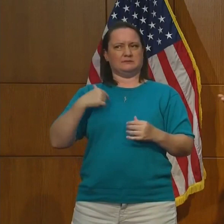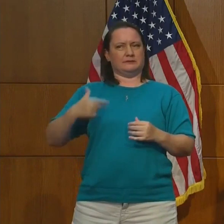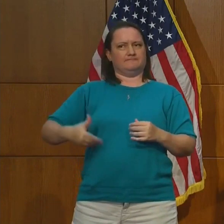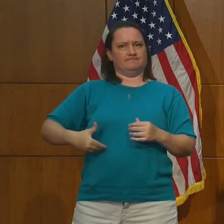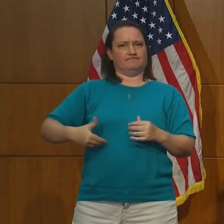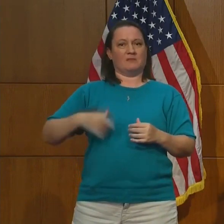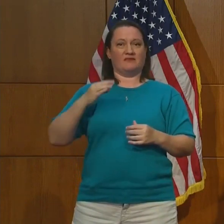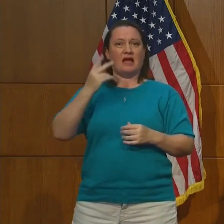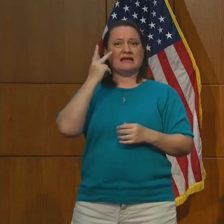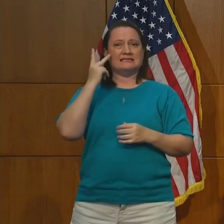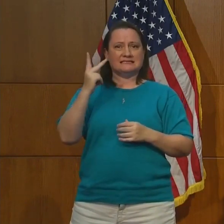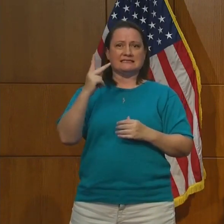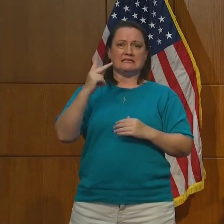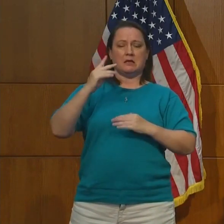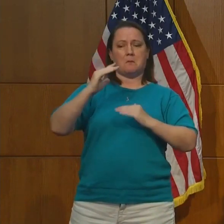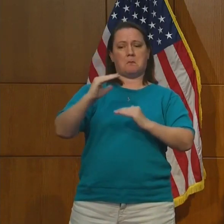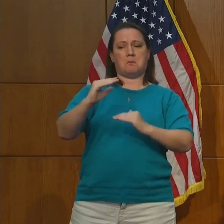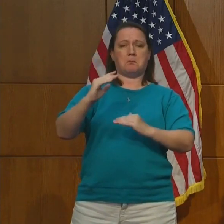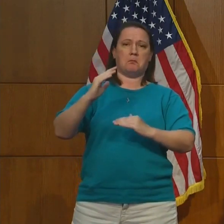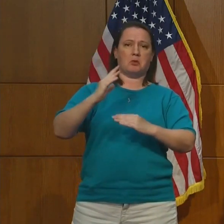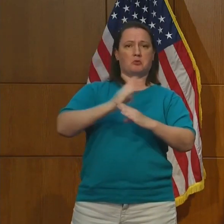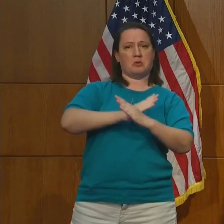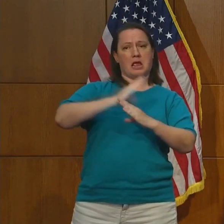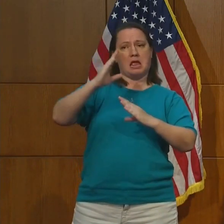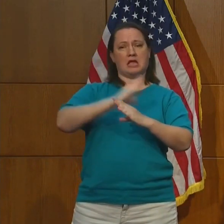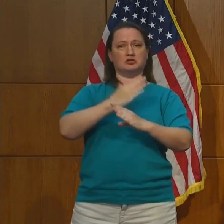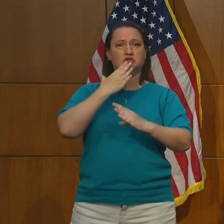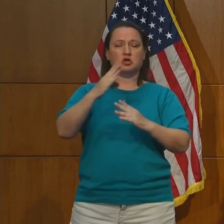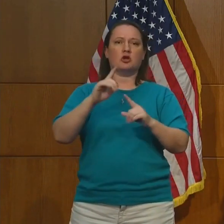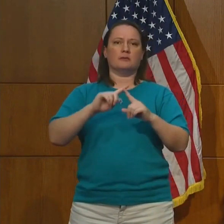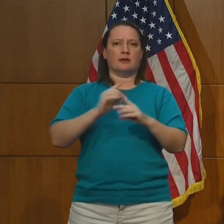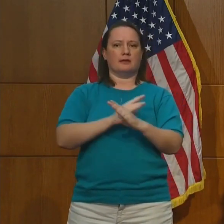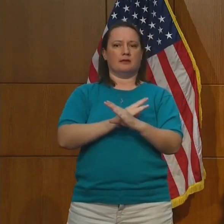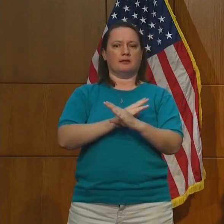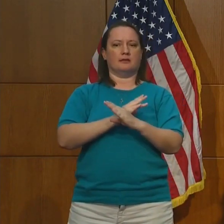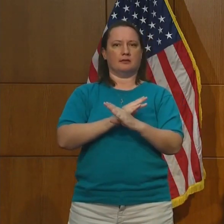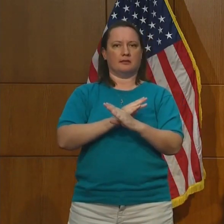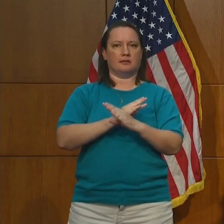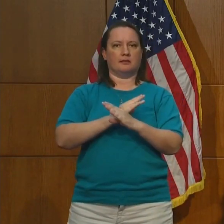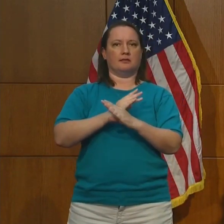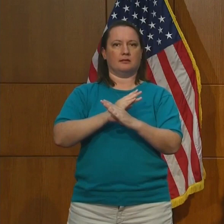WAY- I AM FOLLOWING THIS DAY AND IF I TRENDS- A DIFFICULT